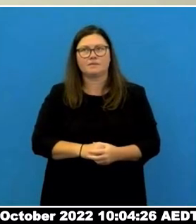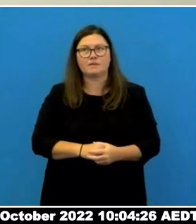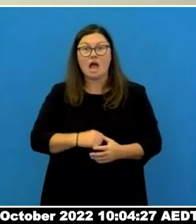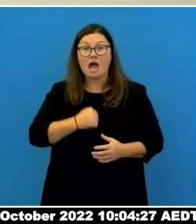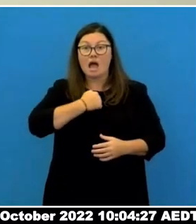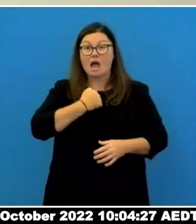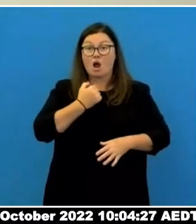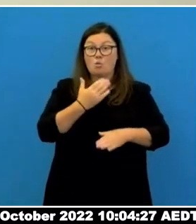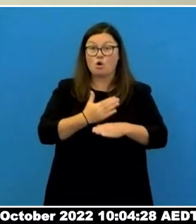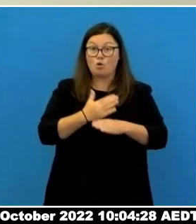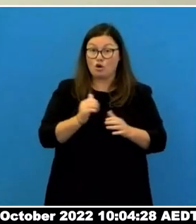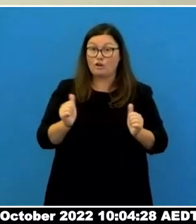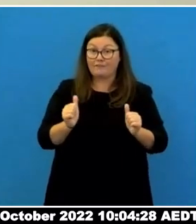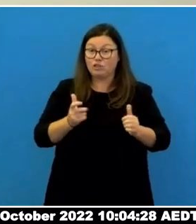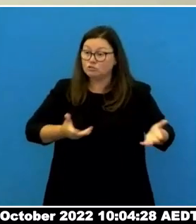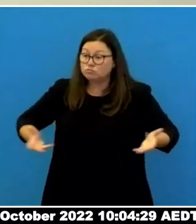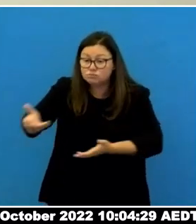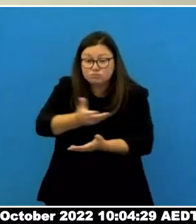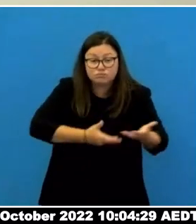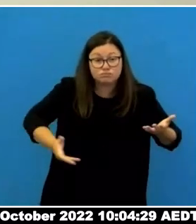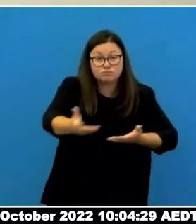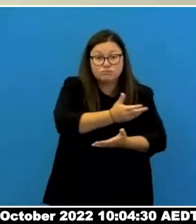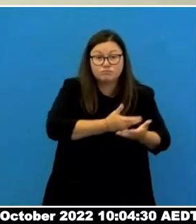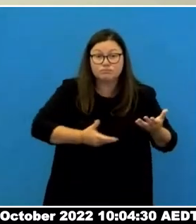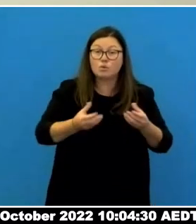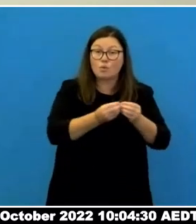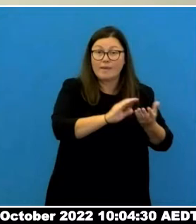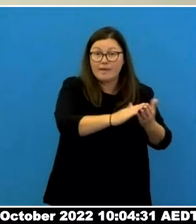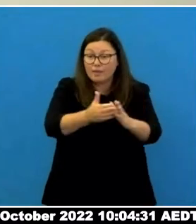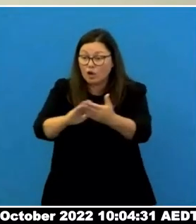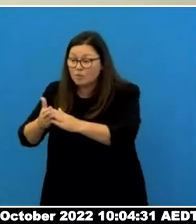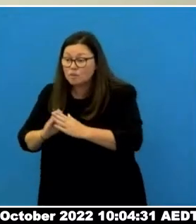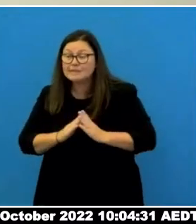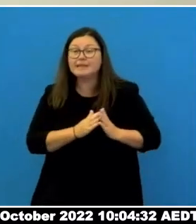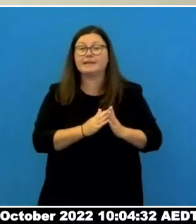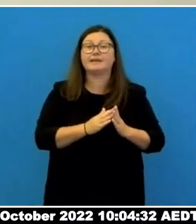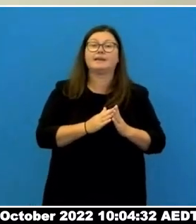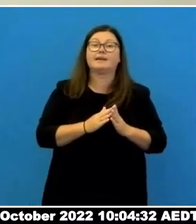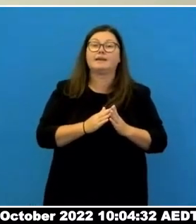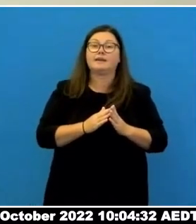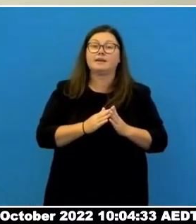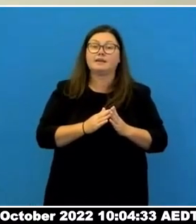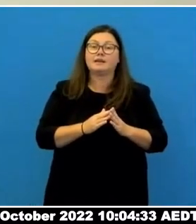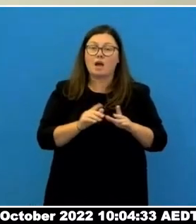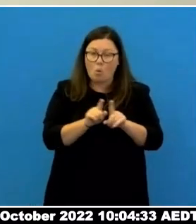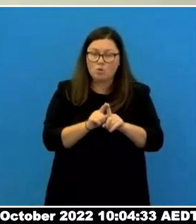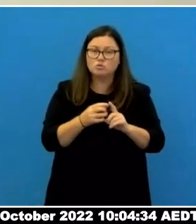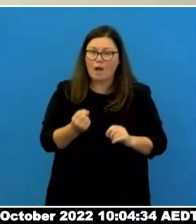and consultation strategy implemented by the Commission. Two expert advisory groups advised on the development